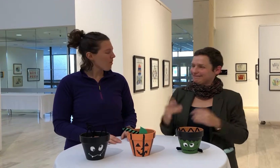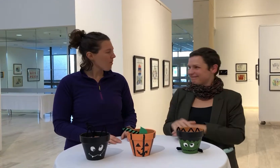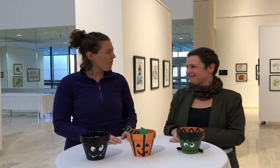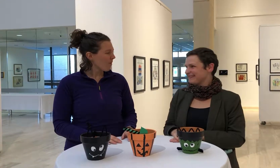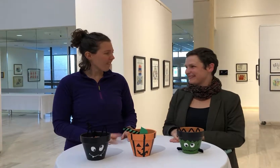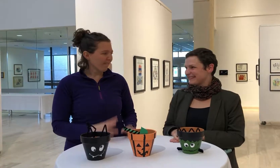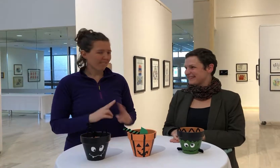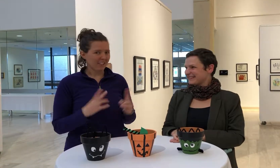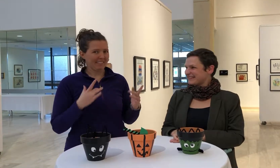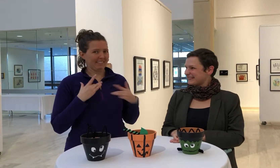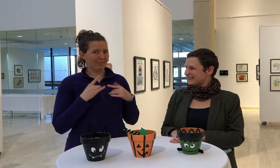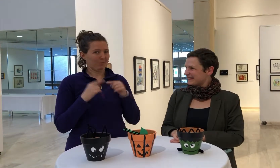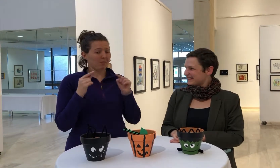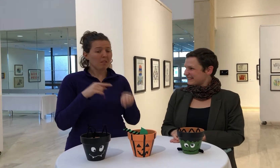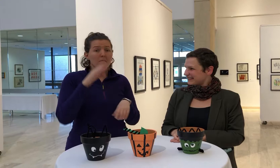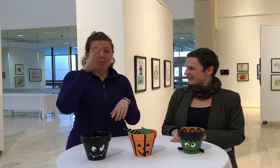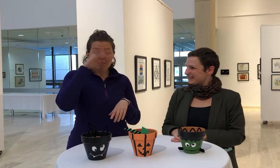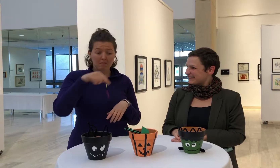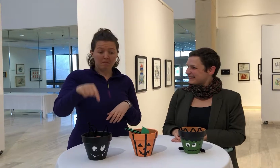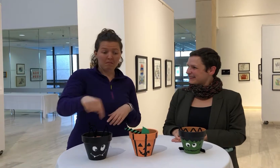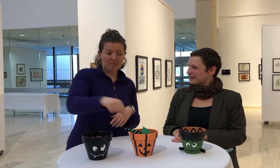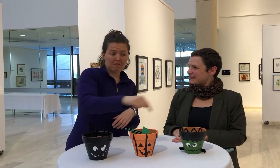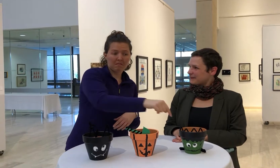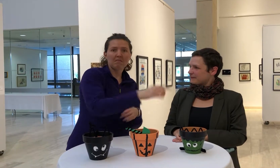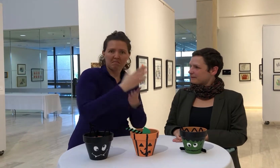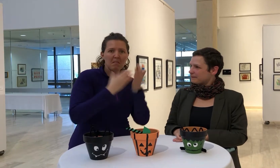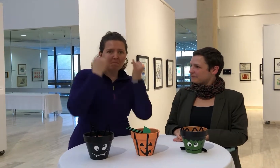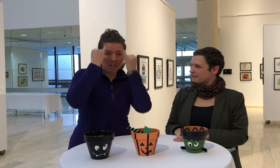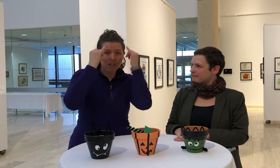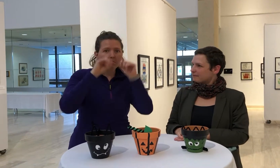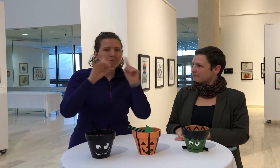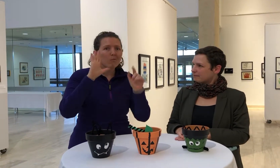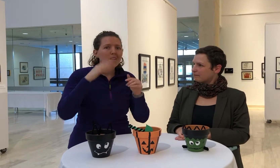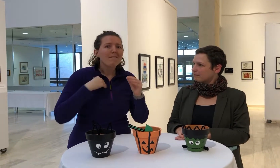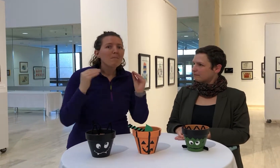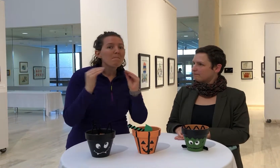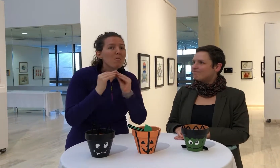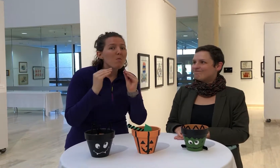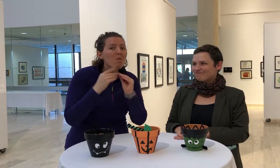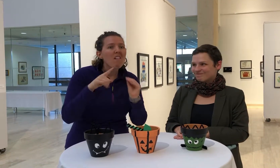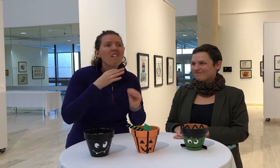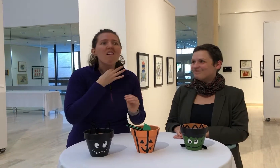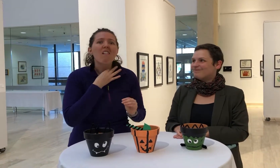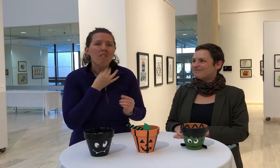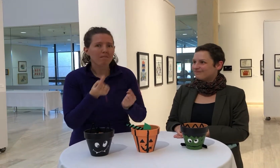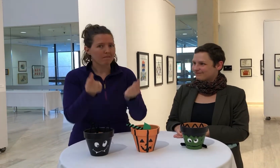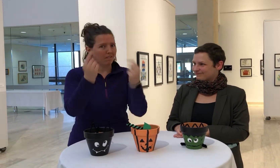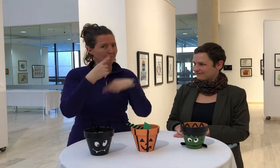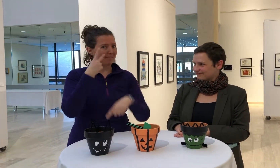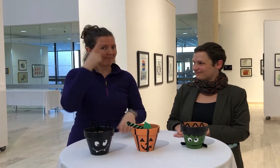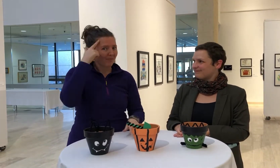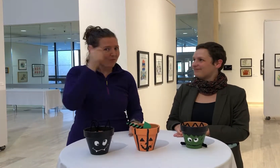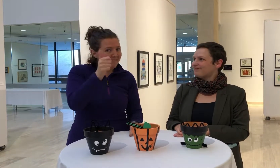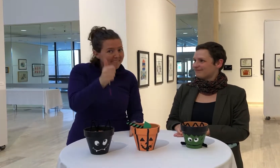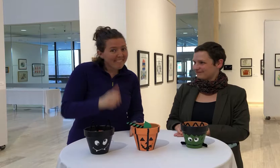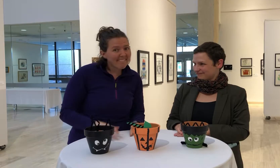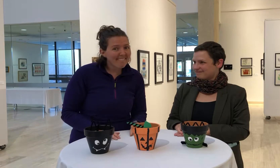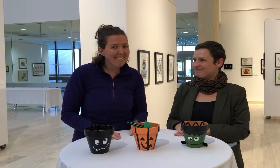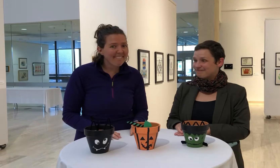B: Yes, and you can see the three sample pots we have created here. We will have more samples available at the event for the children to look at.